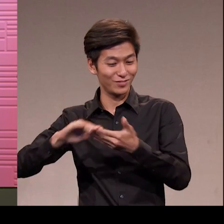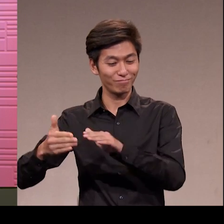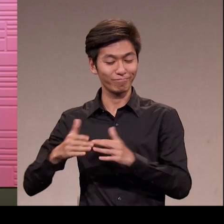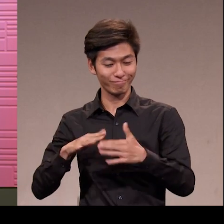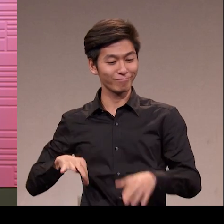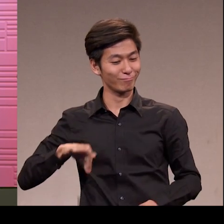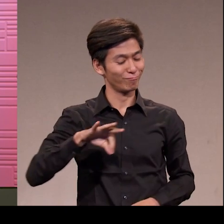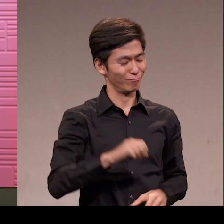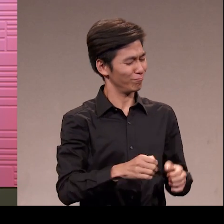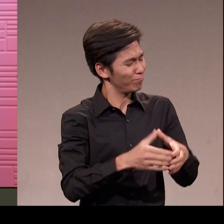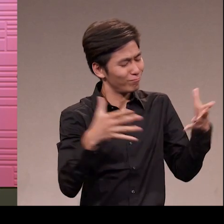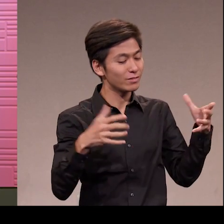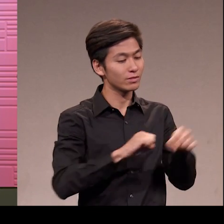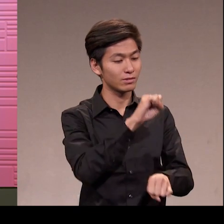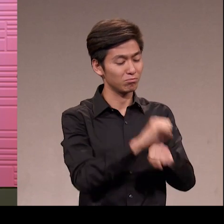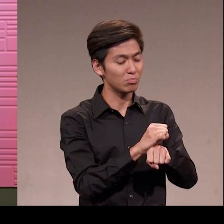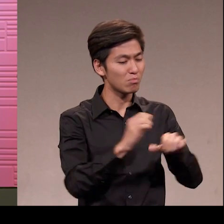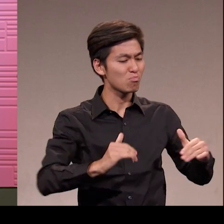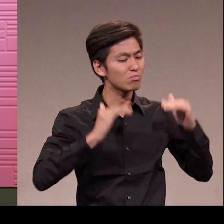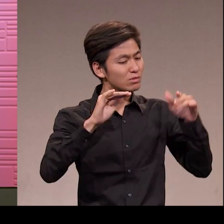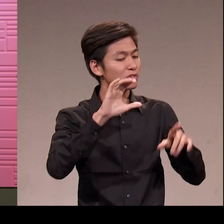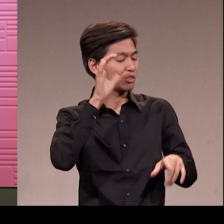greatly to Singapore, promoting the Chinese culture and language,